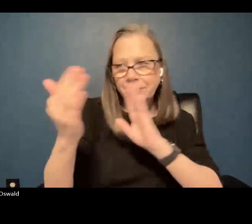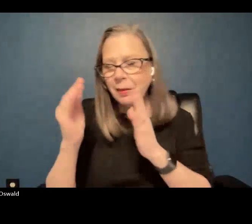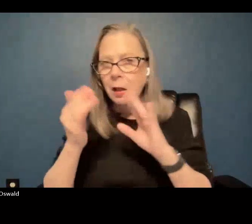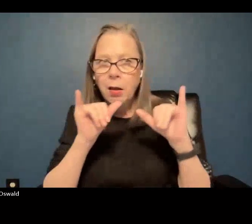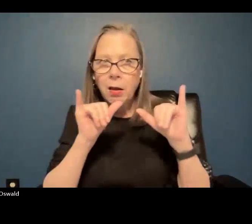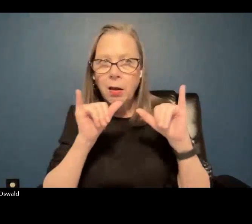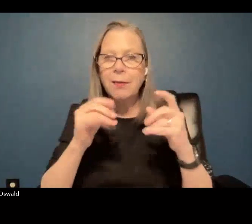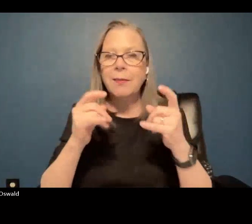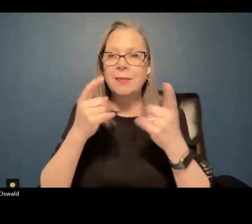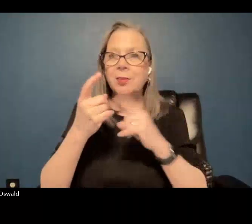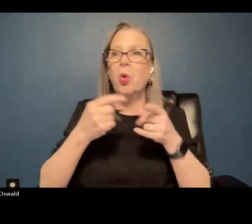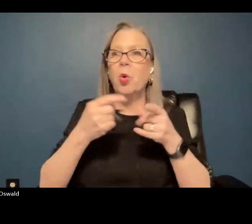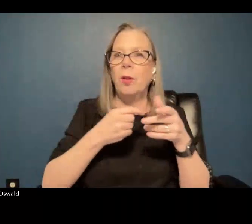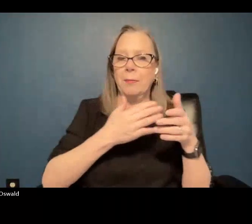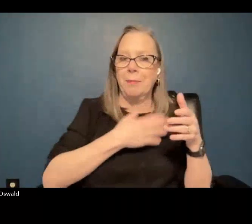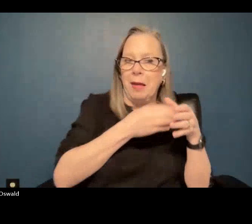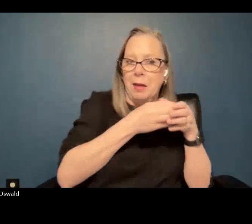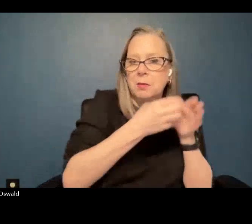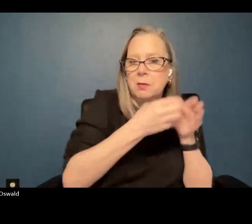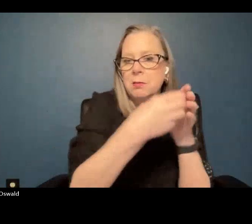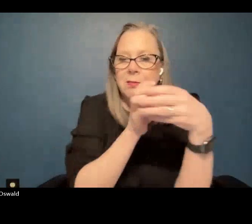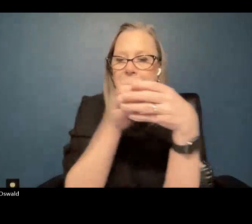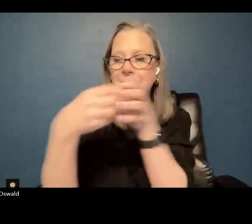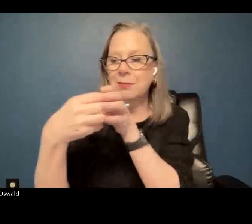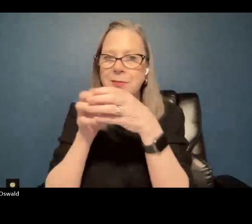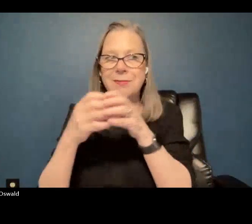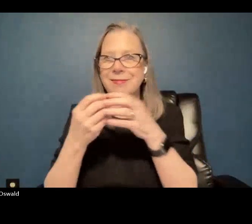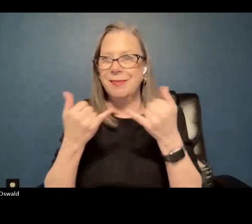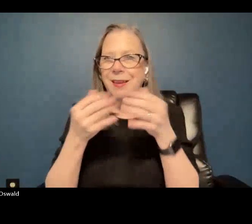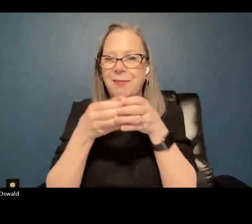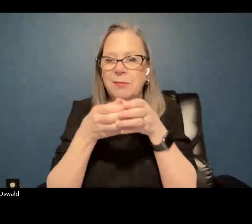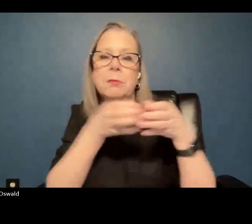learn what the the other was doing and how we were all really struggling with